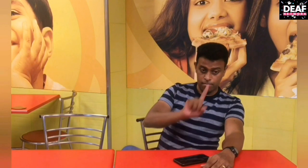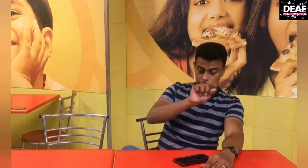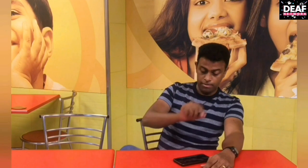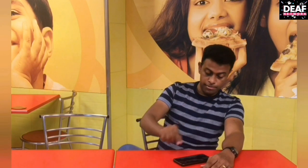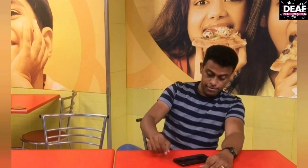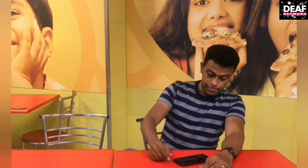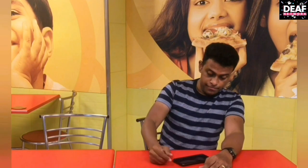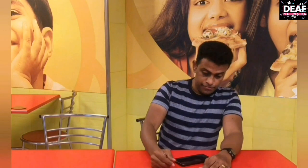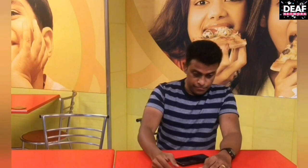One minute!